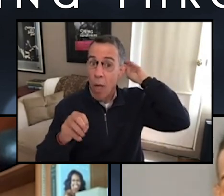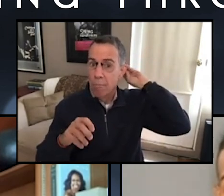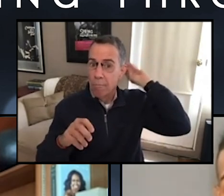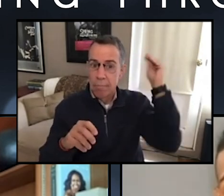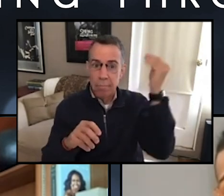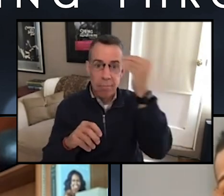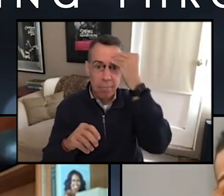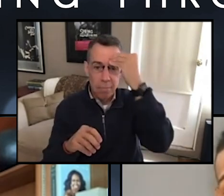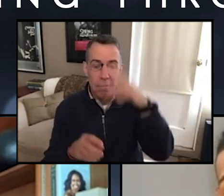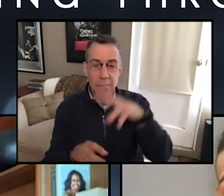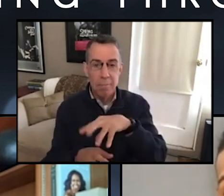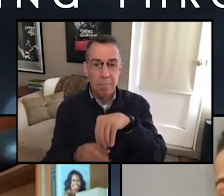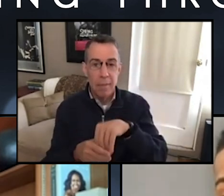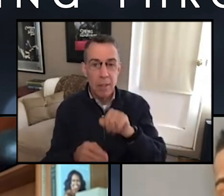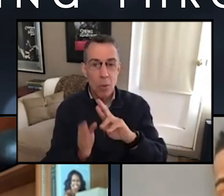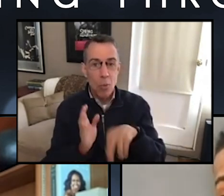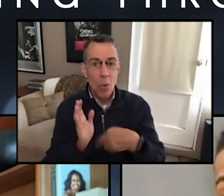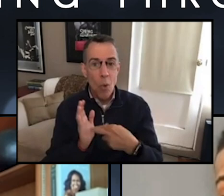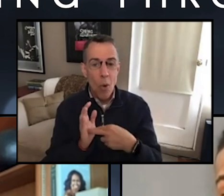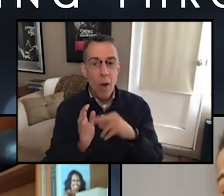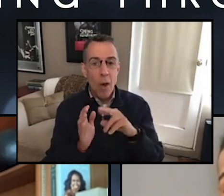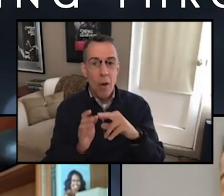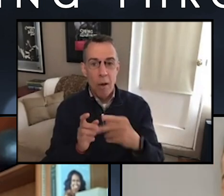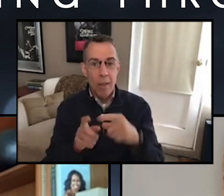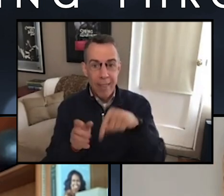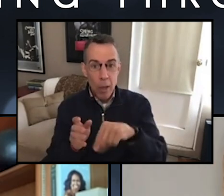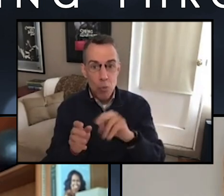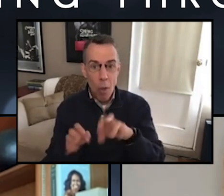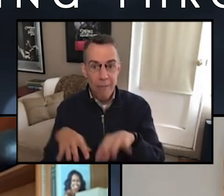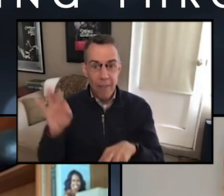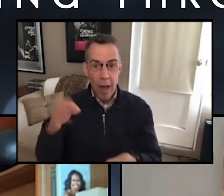this role, that I found this role and this role found me because it made me